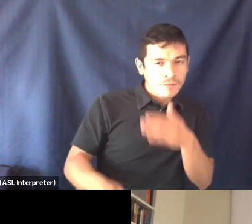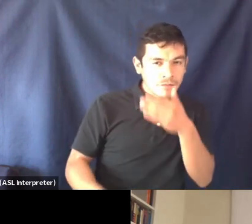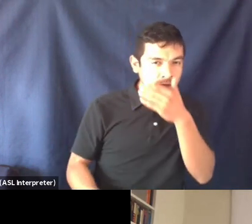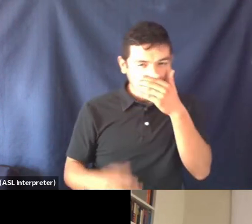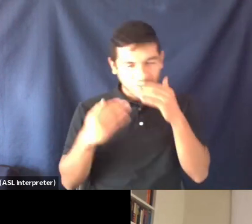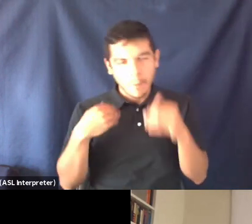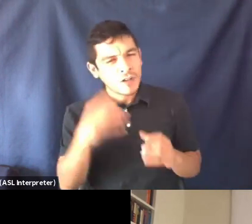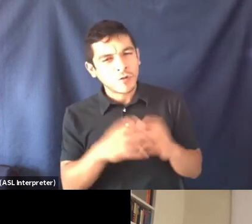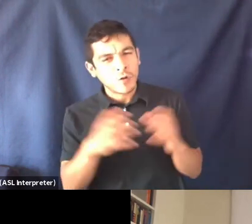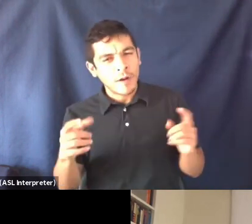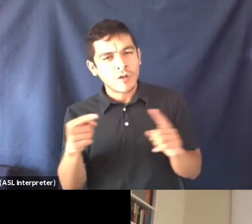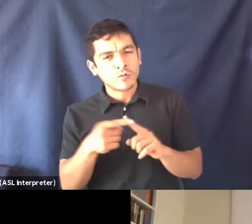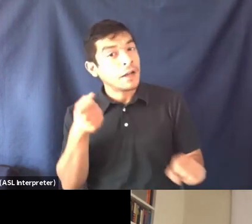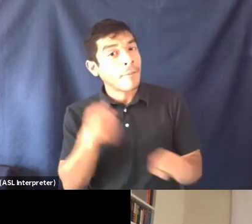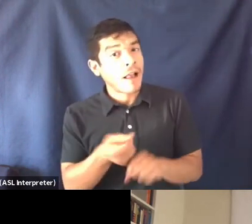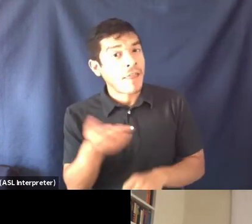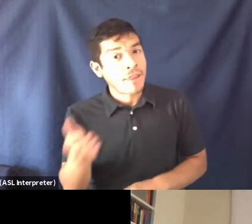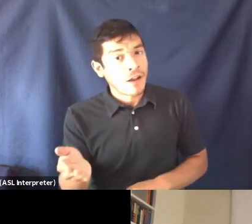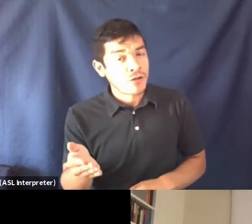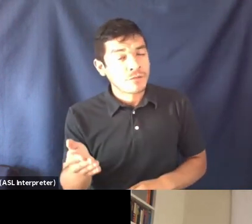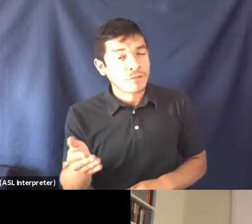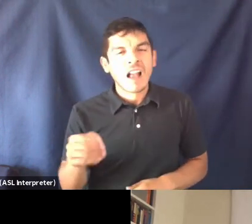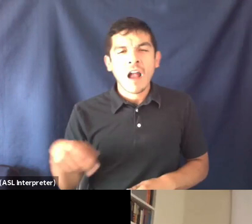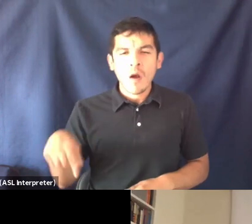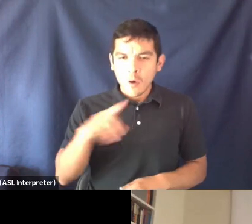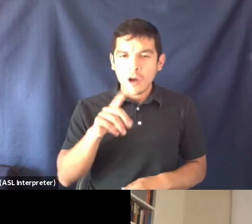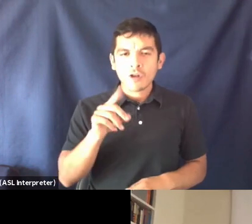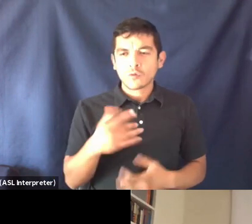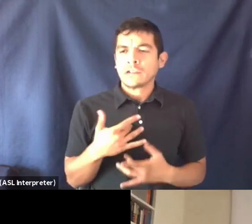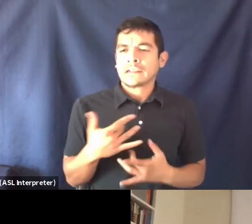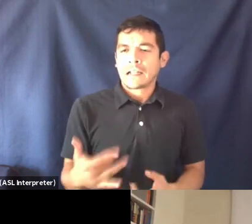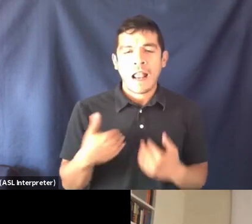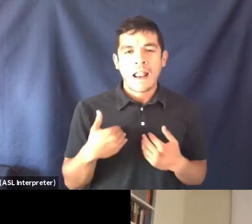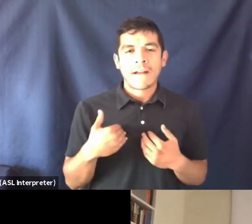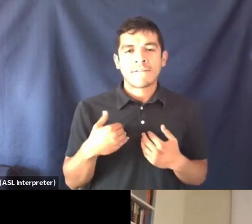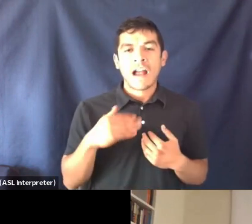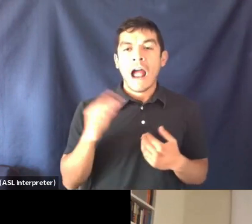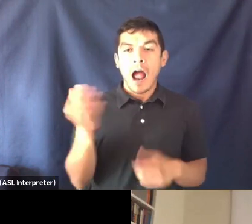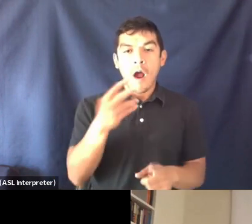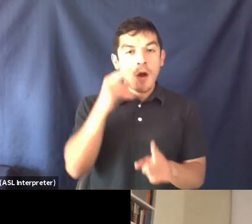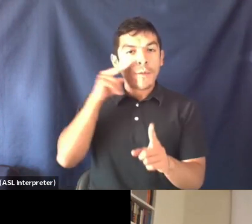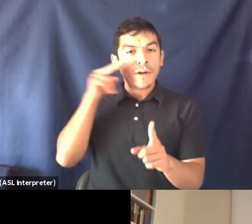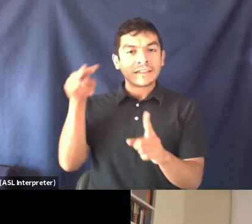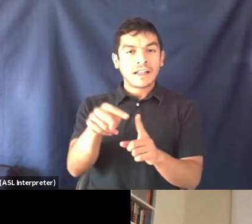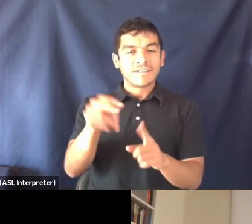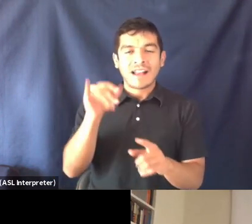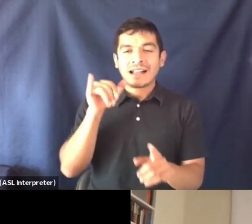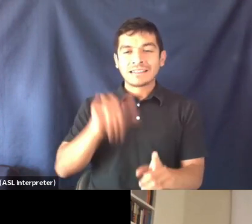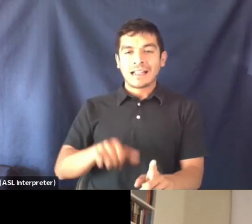and we come from a perspective and we tend to it's great to have a film in which you can set that aside